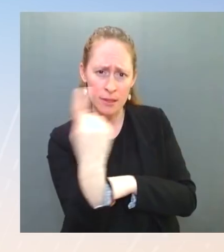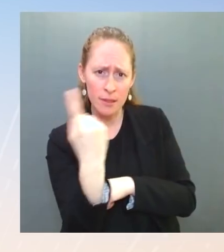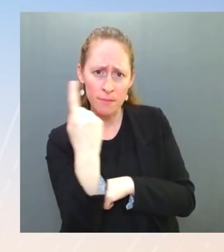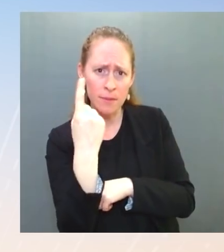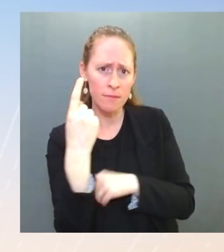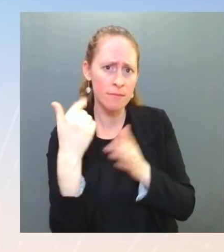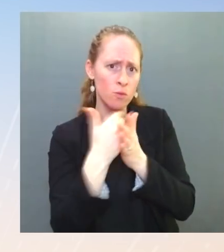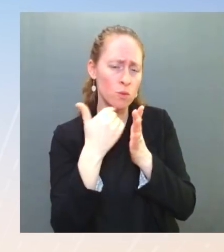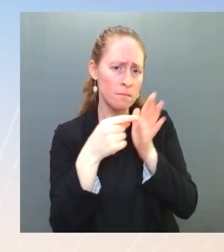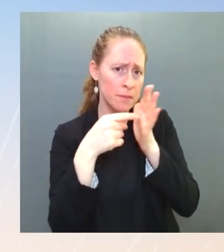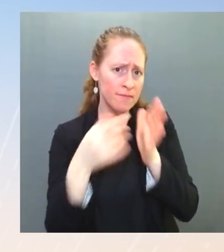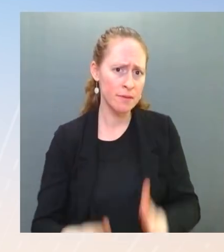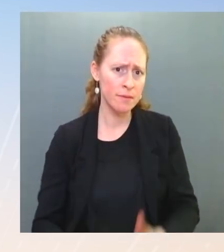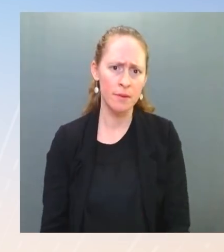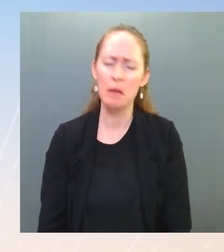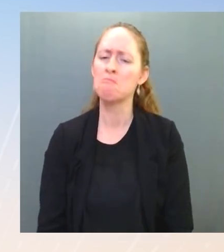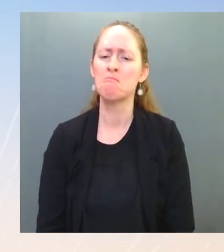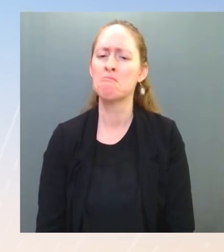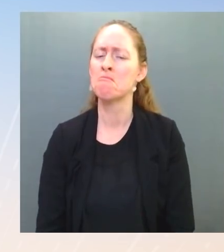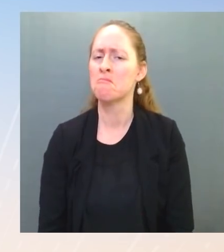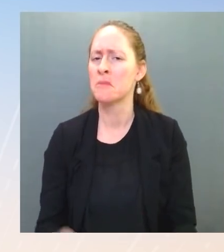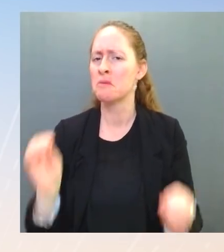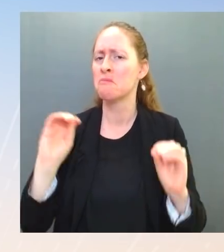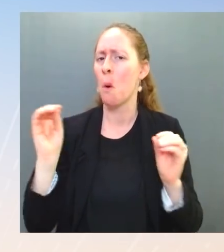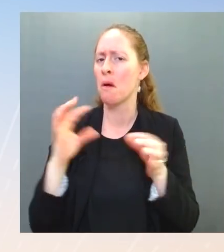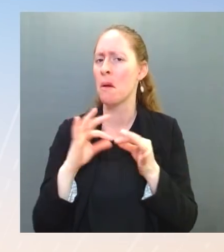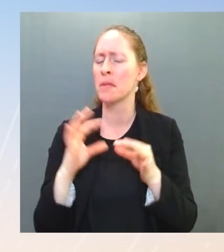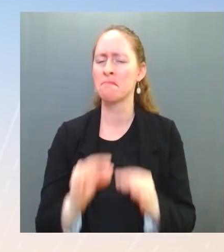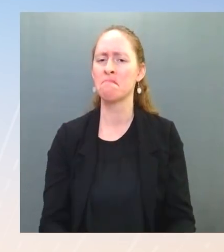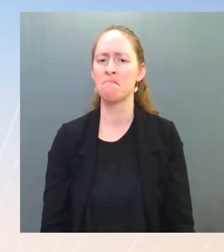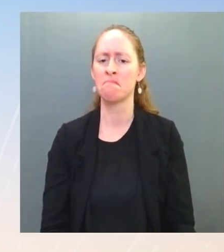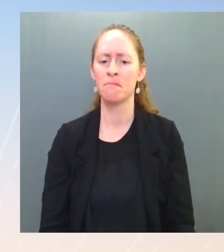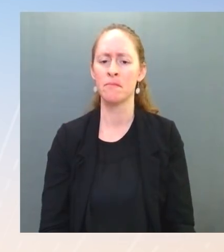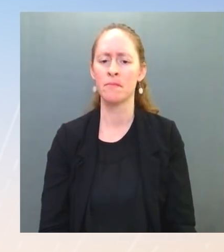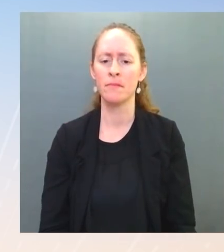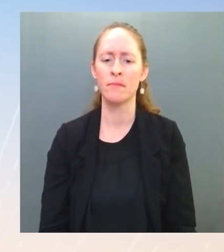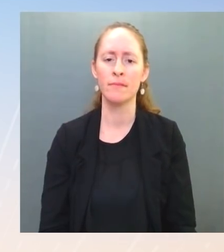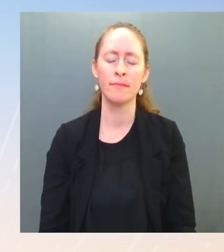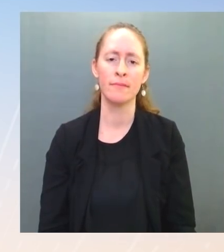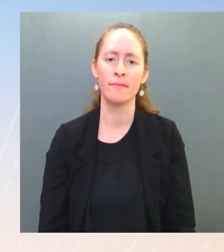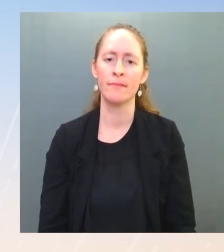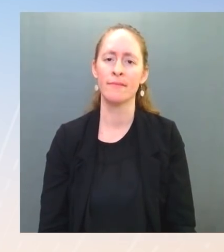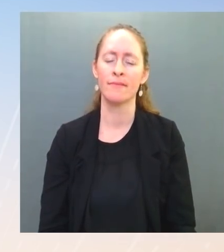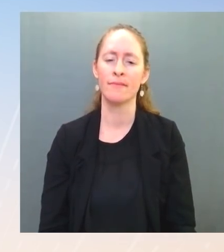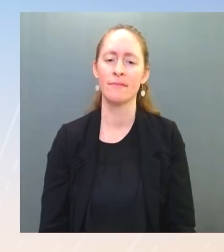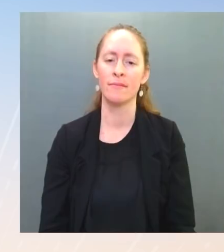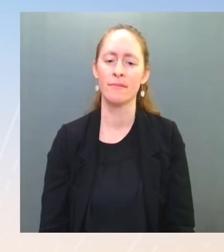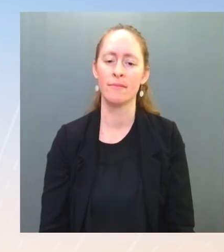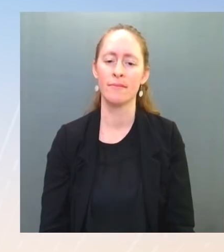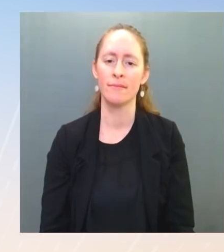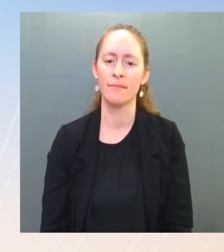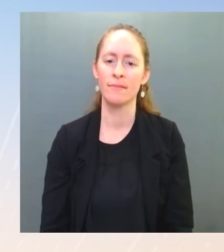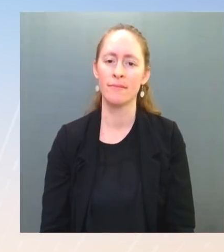It goes to a runoff. So obviously at this point, we're not going to speak to that. Go ahead. The Press: Thank you. During the call, if I